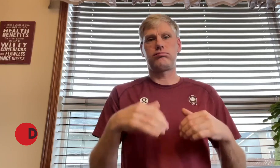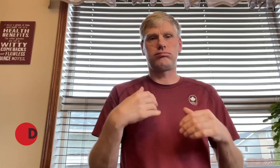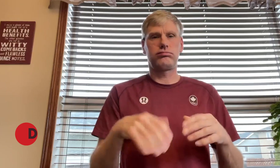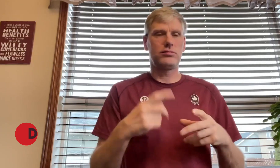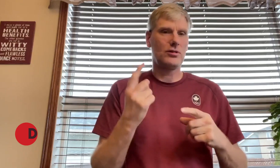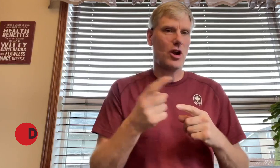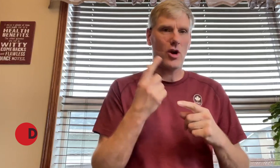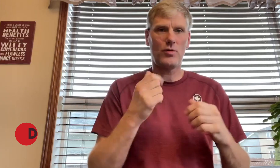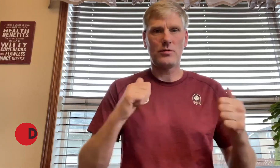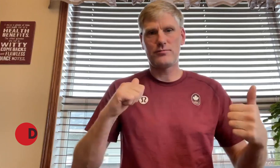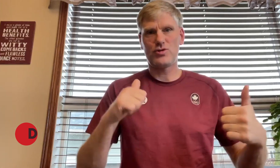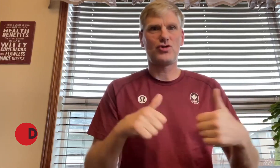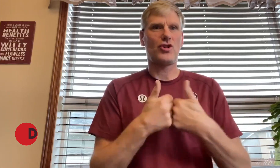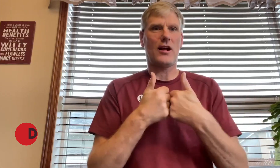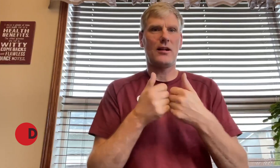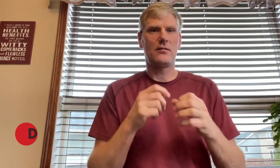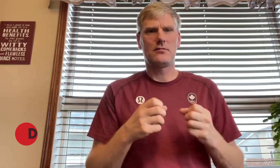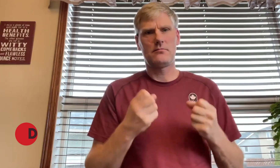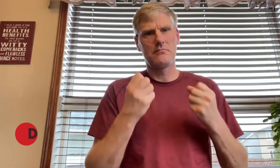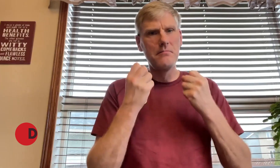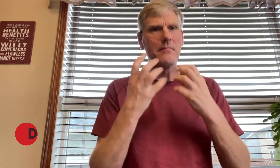Wow. It's always challenging.